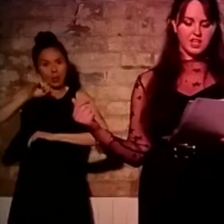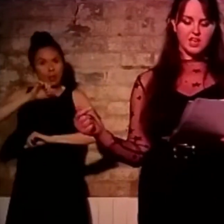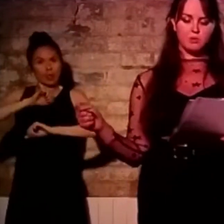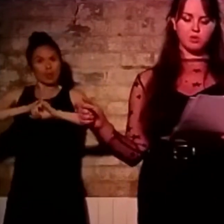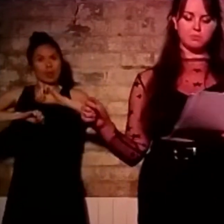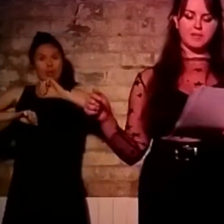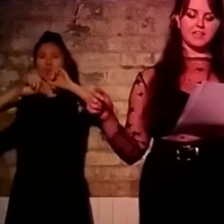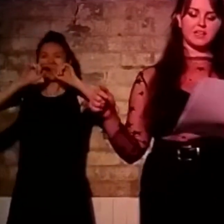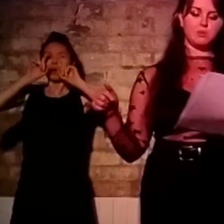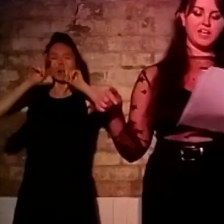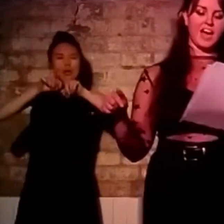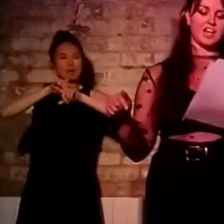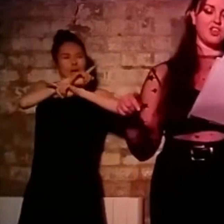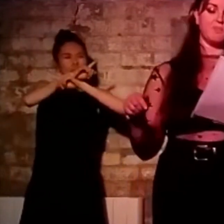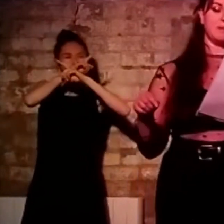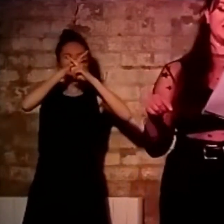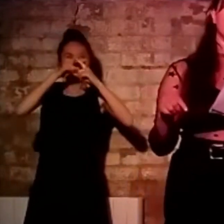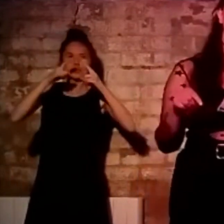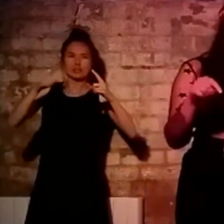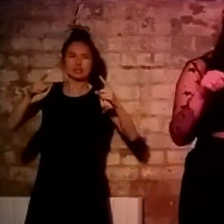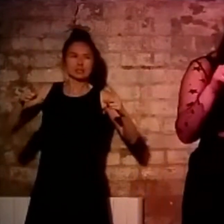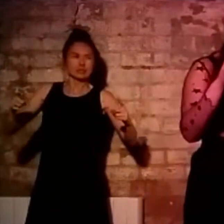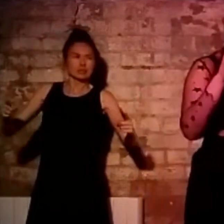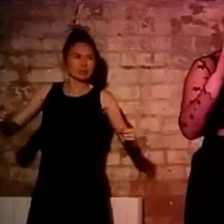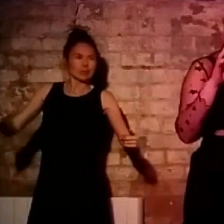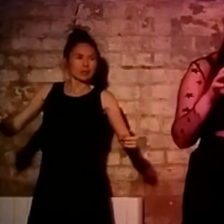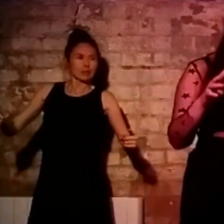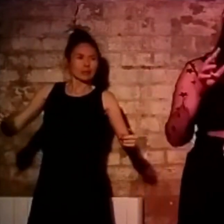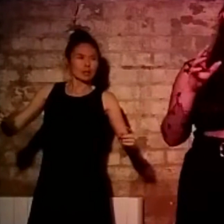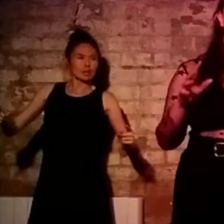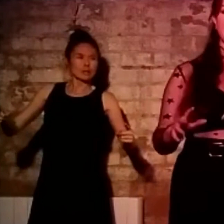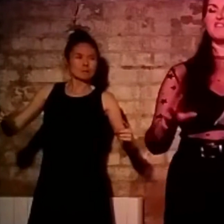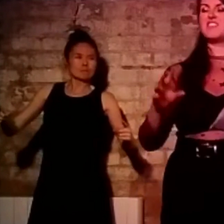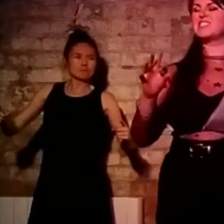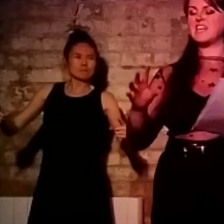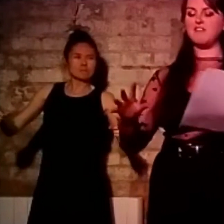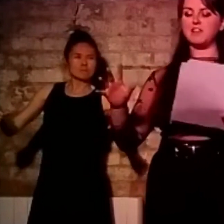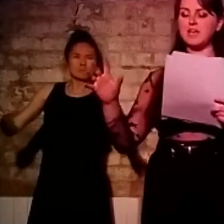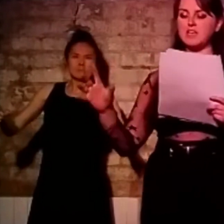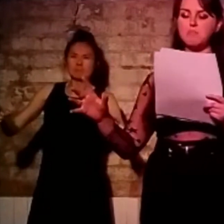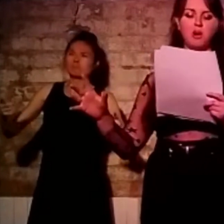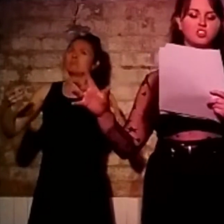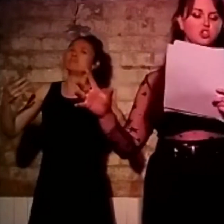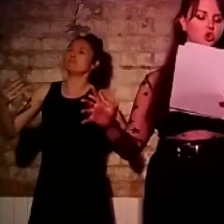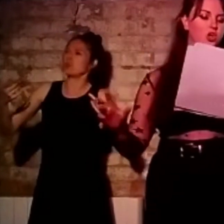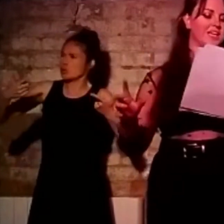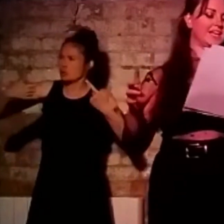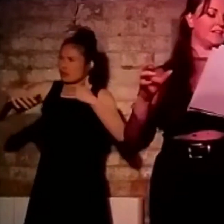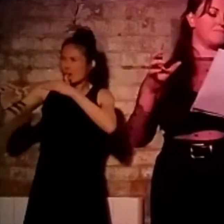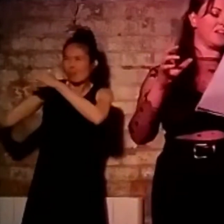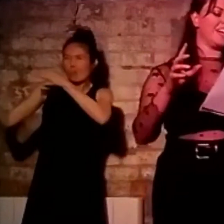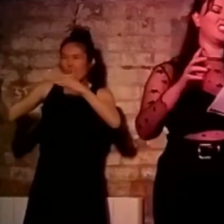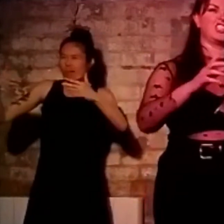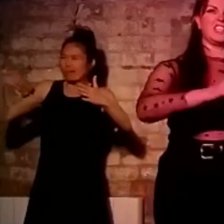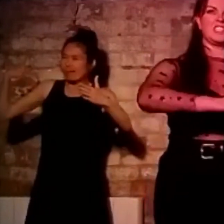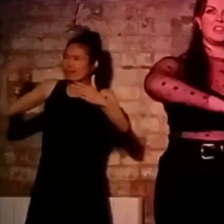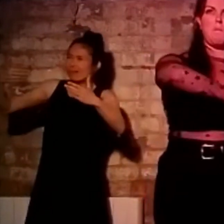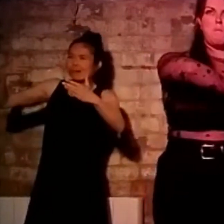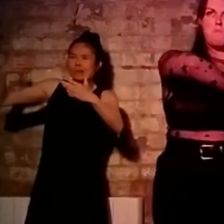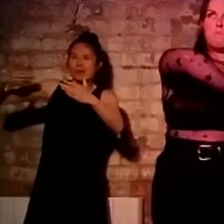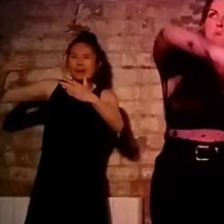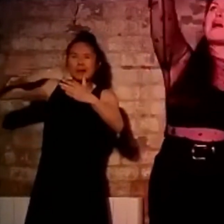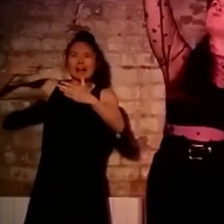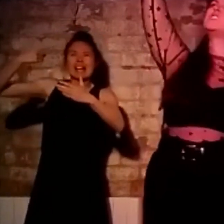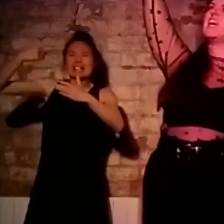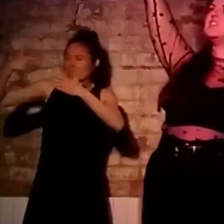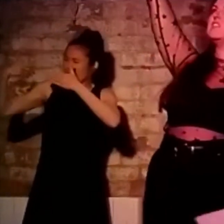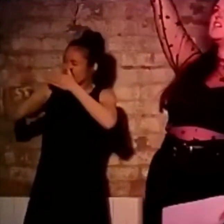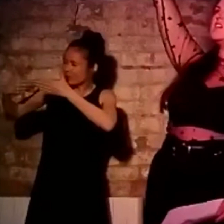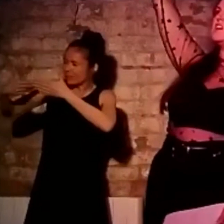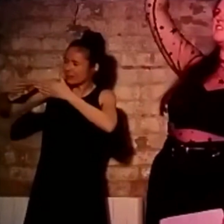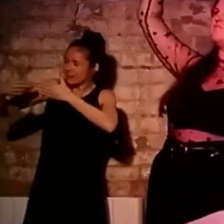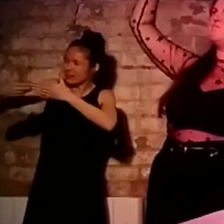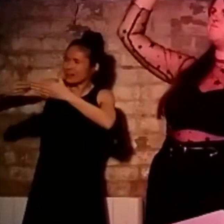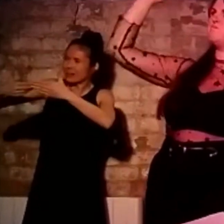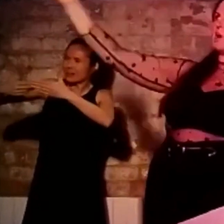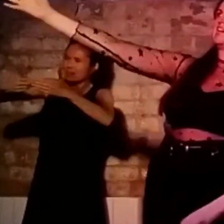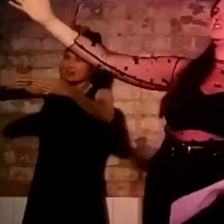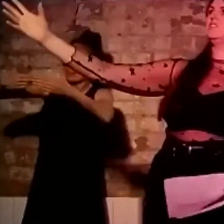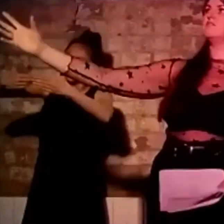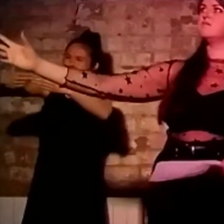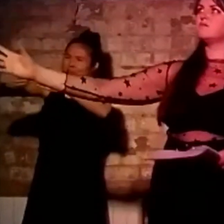Here will we hath been for seven epochs, all in pledge to this mountain of bile.